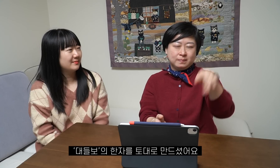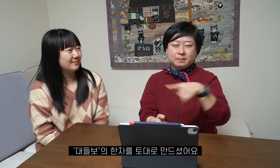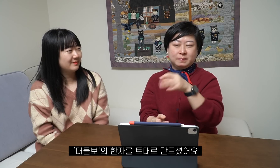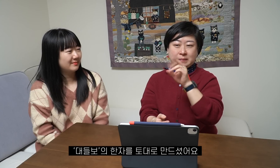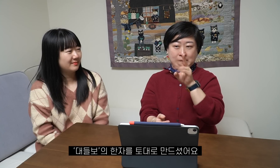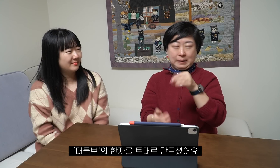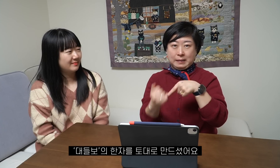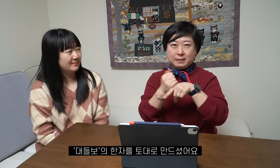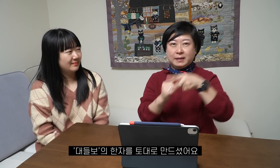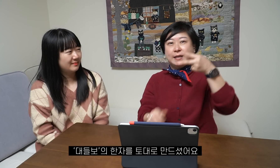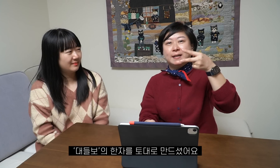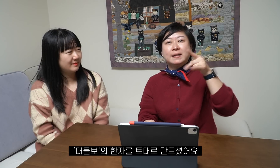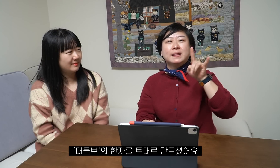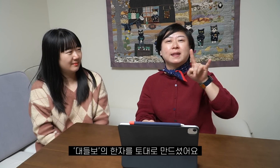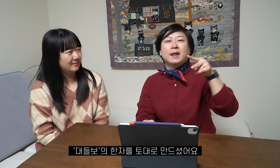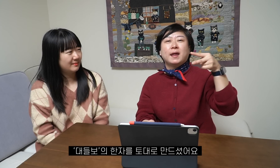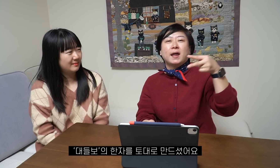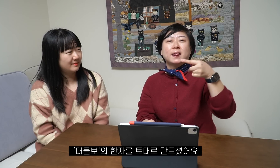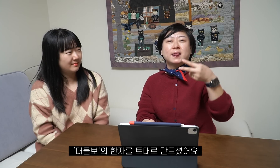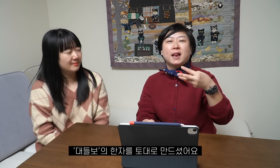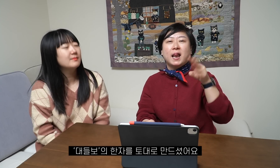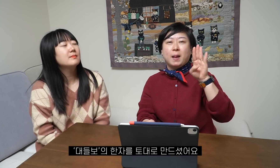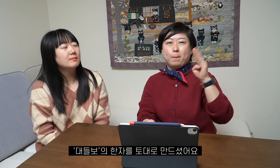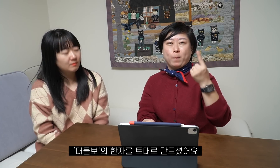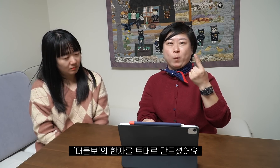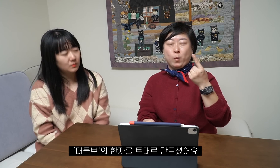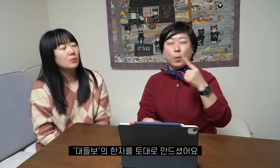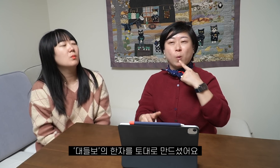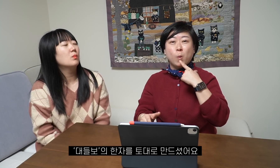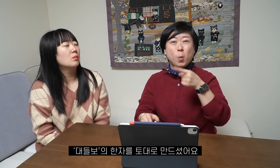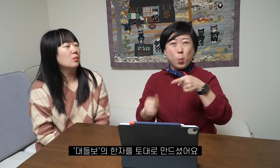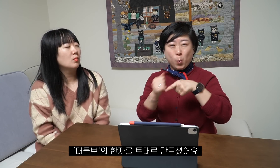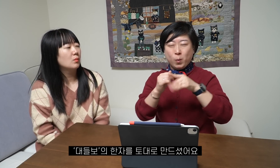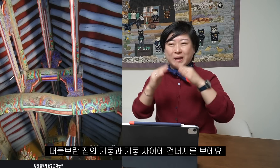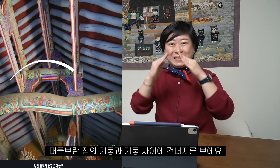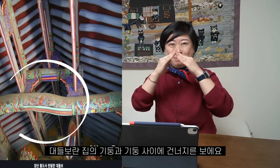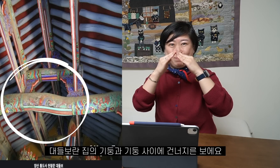and made it based on the Chinese characters of the ‘girders’.